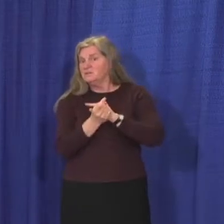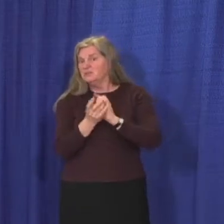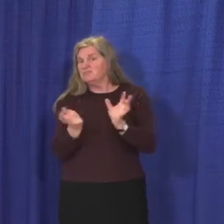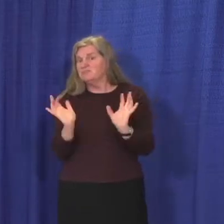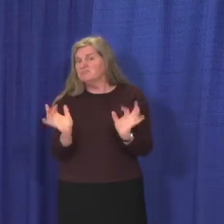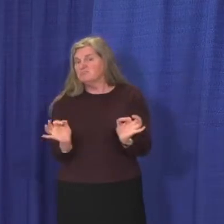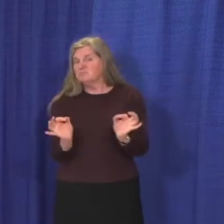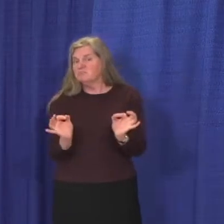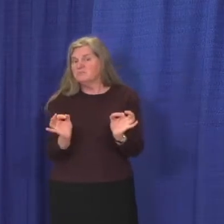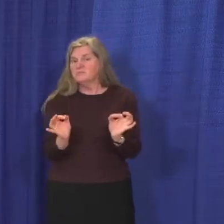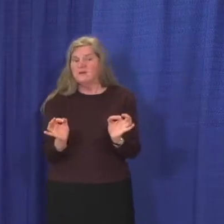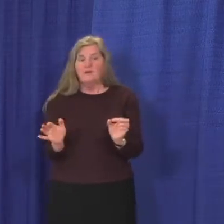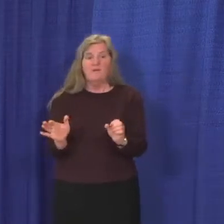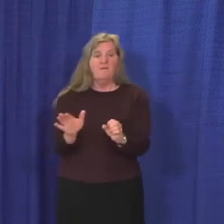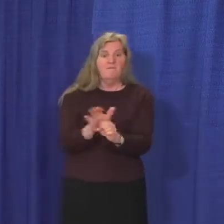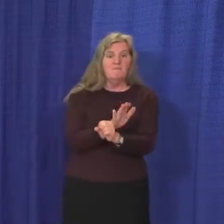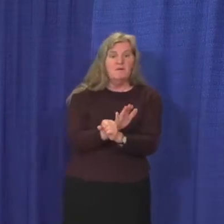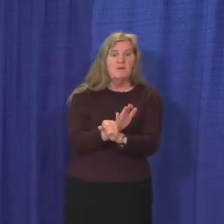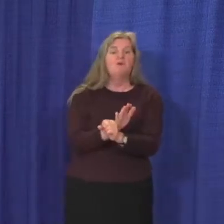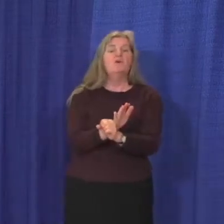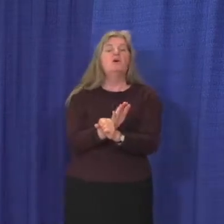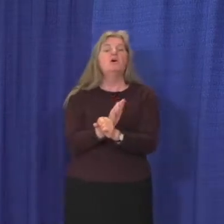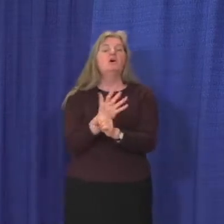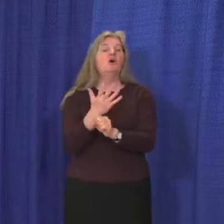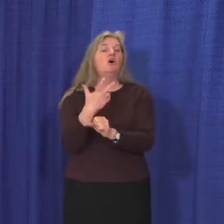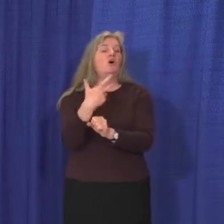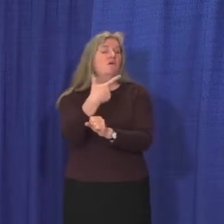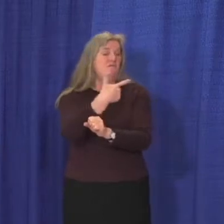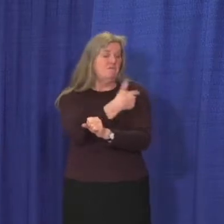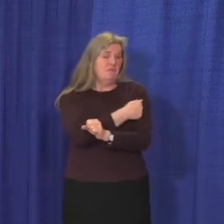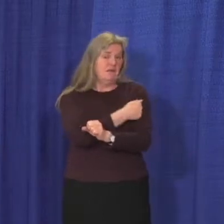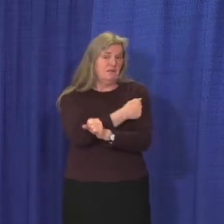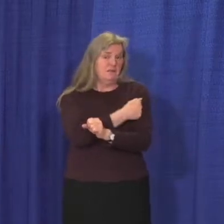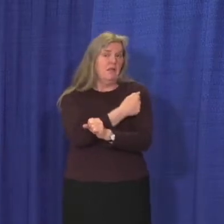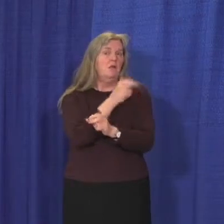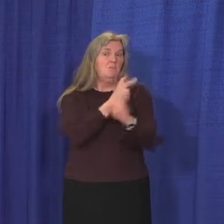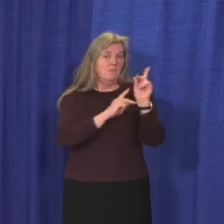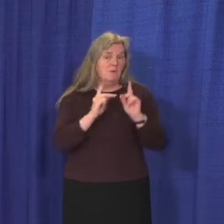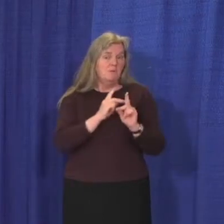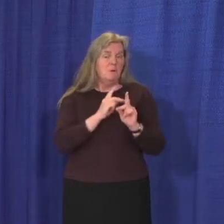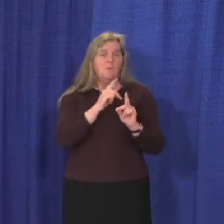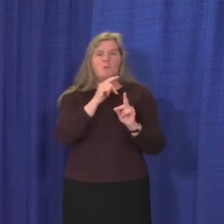One of the changes we are looking at is that fully vaccinated individuals will no